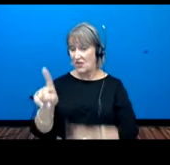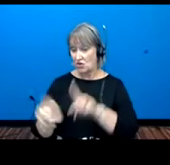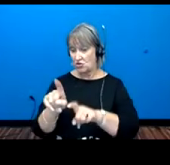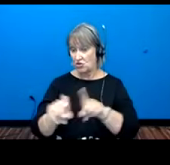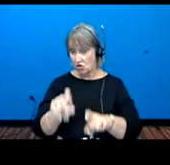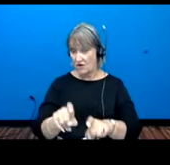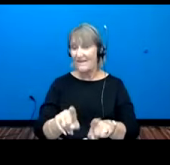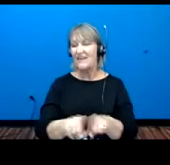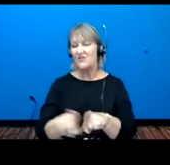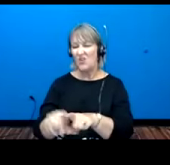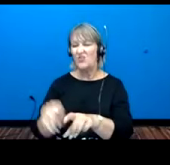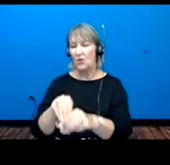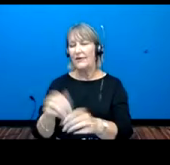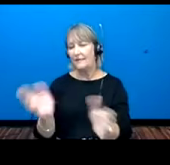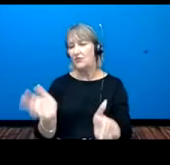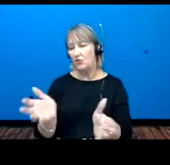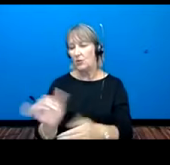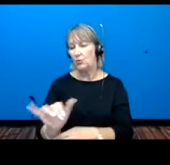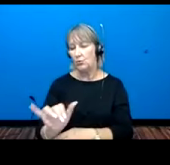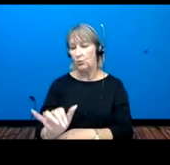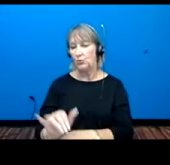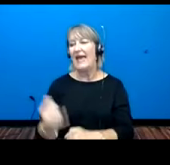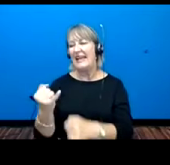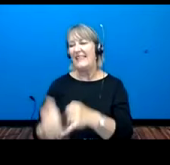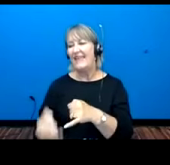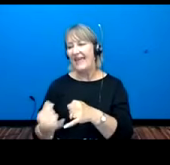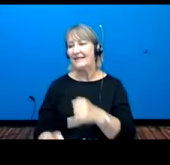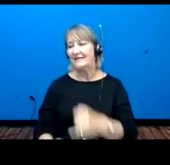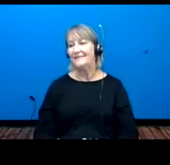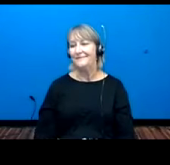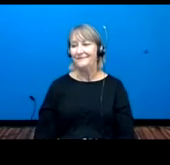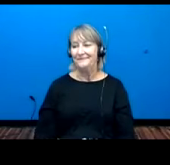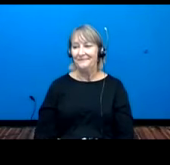If you missed it, maybe put it again at the end, Tori, because there's a bunch of questions